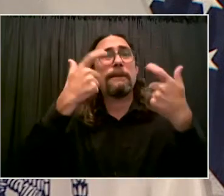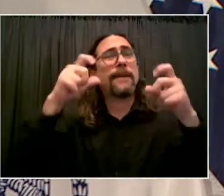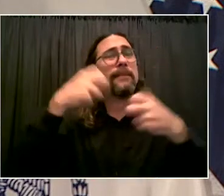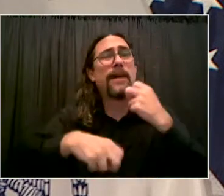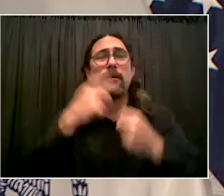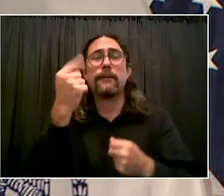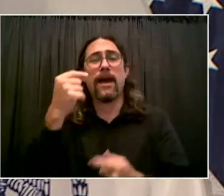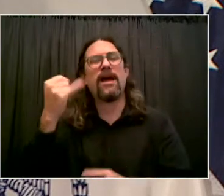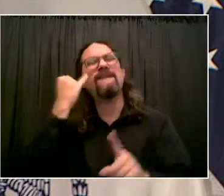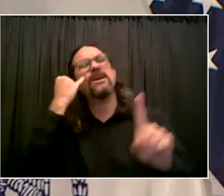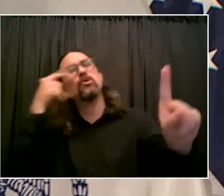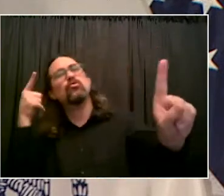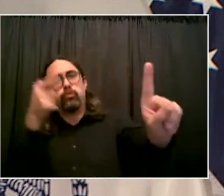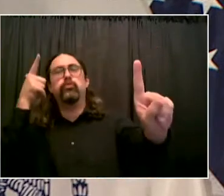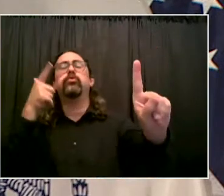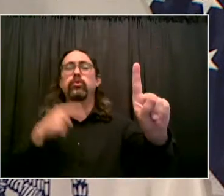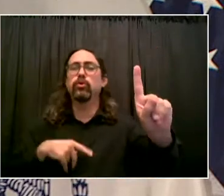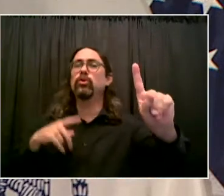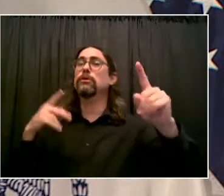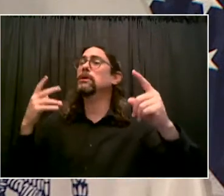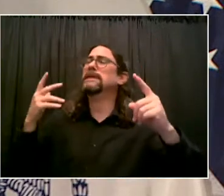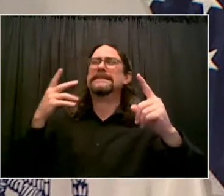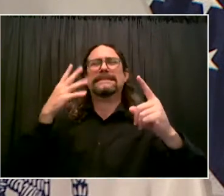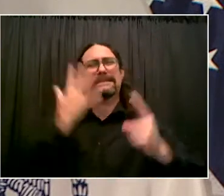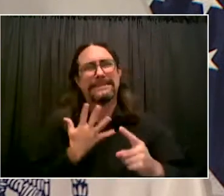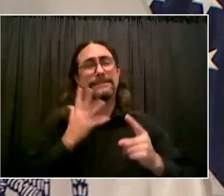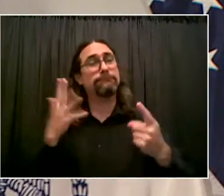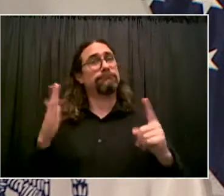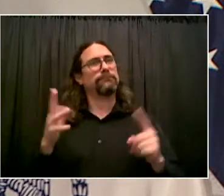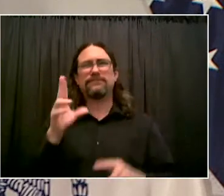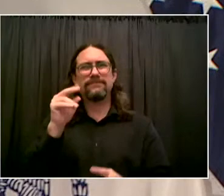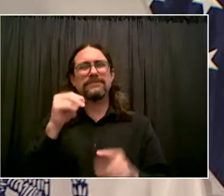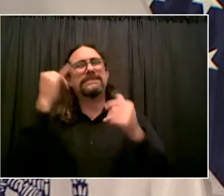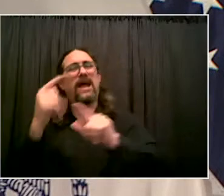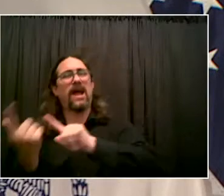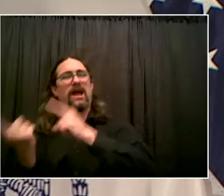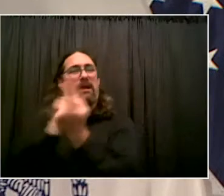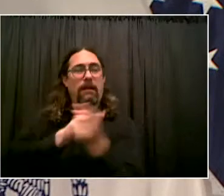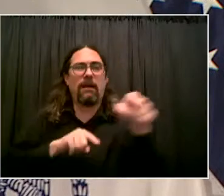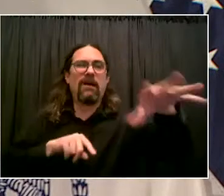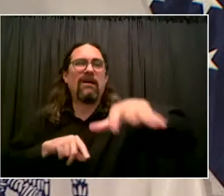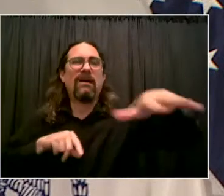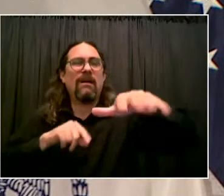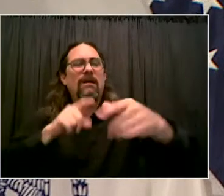I'M VERY FOCUSED ON THESE ISSUES AND I'LL DEFINITELY BE SPENDING TIME ON THE BRONX SOON. GO AHEAD MARCIA.